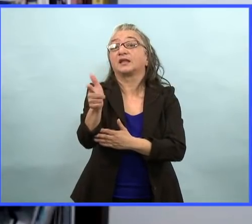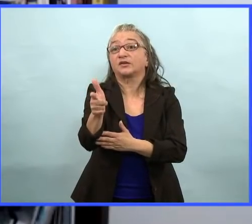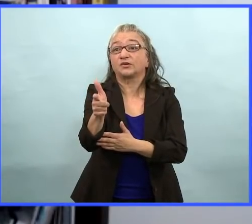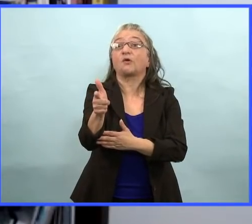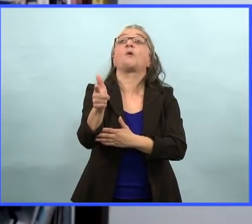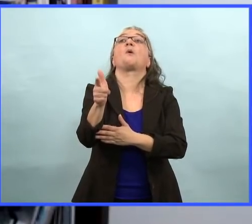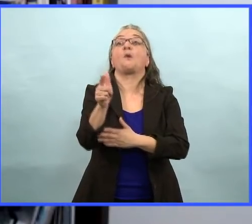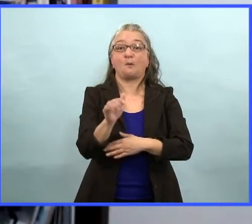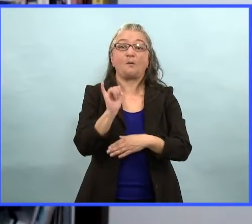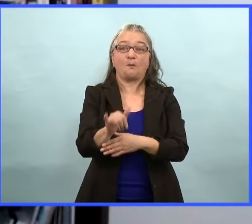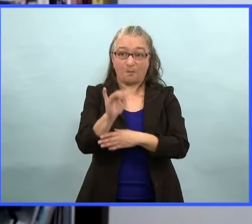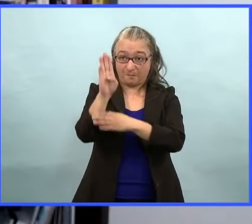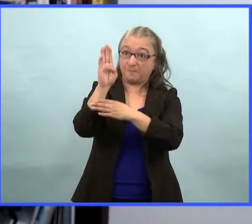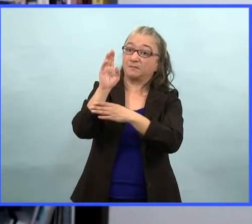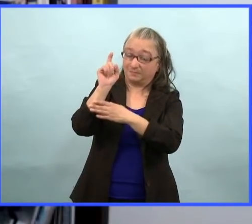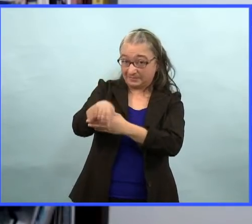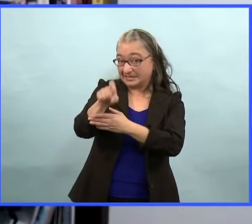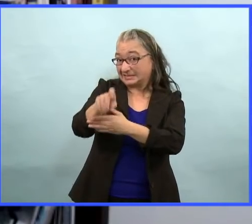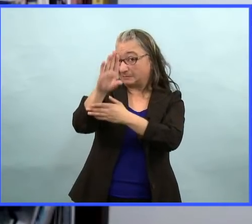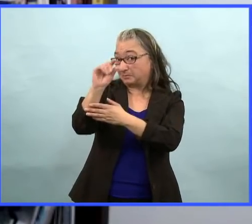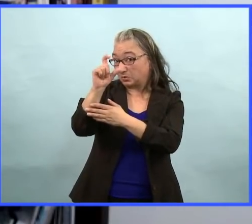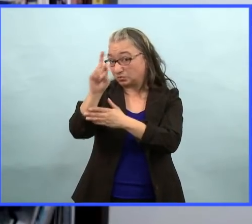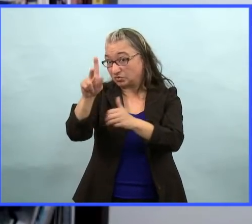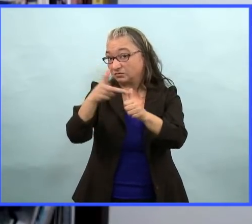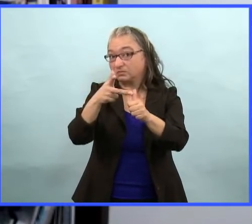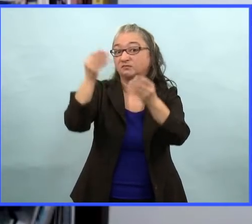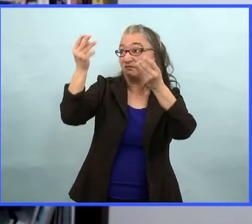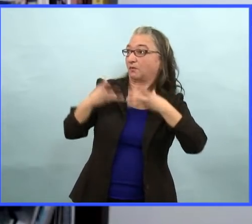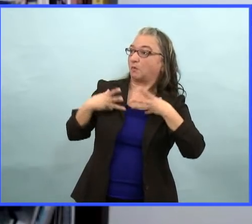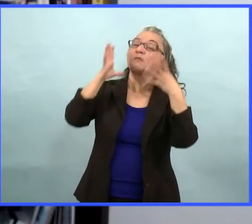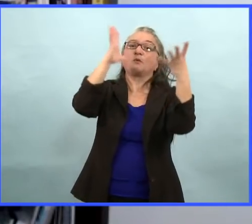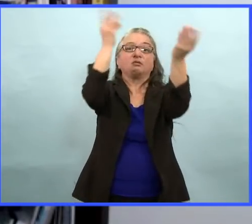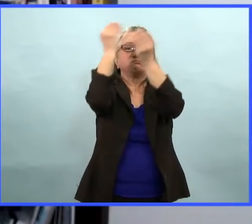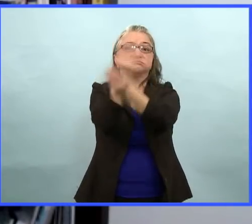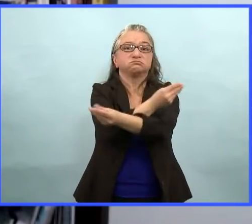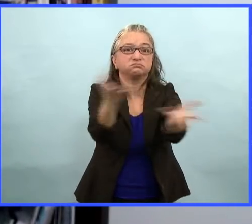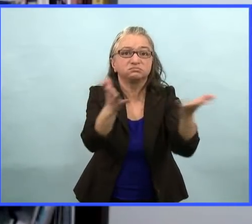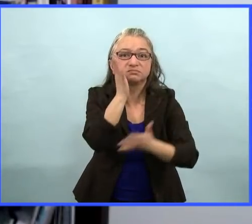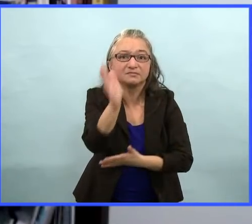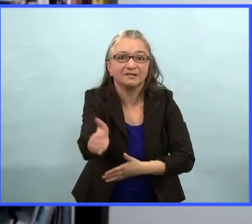is uh important for that age group to reduce the risk of severe disease for them